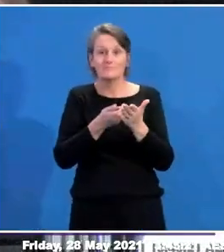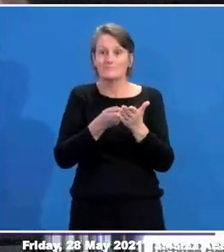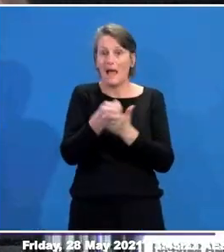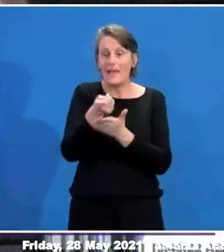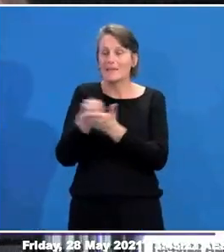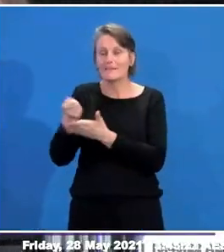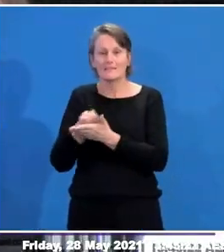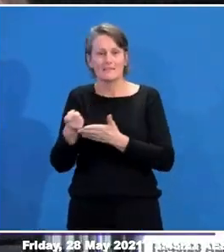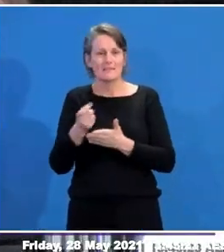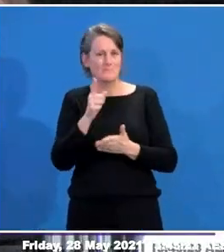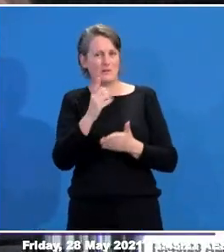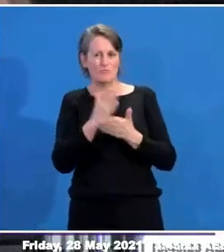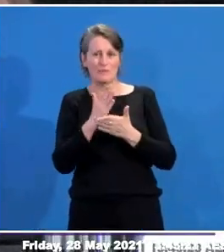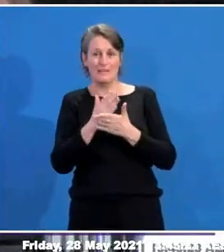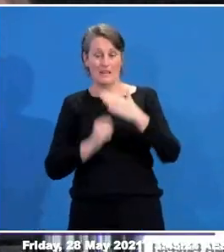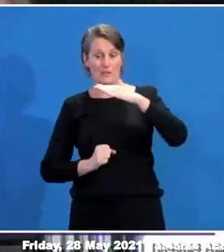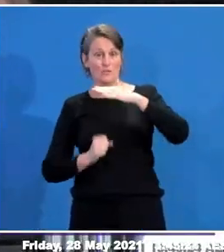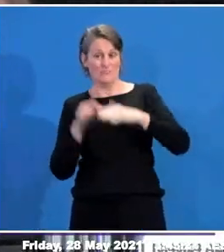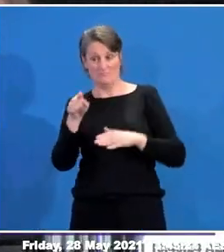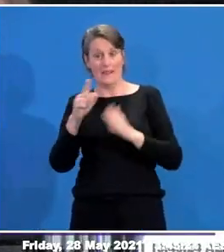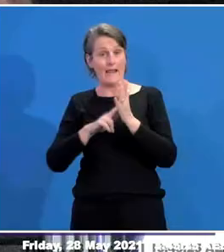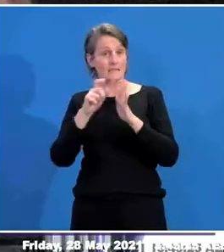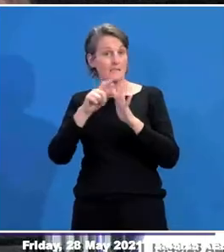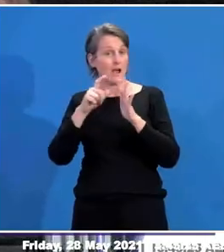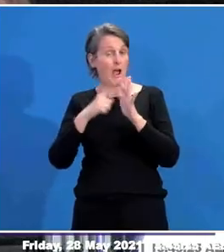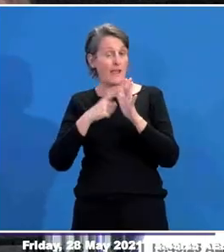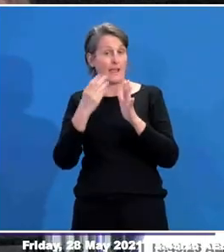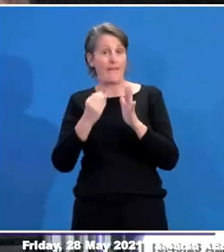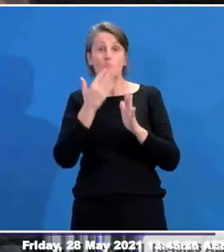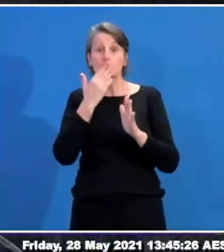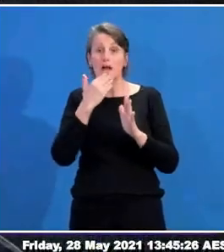An upper price limit is set by your agency; is that right?